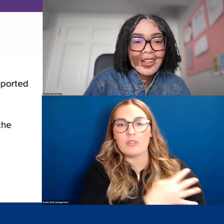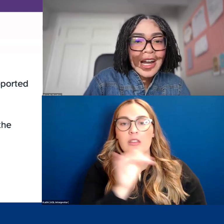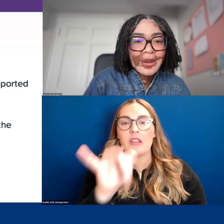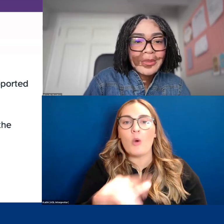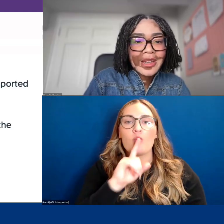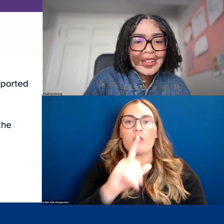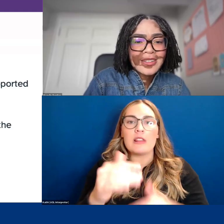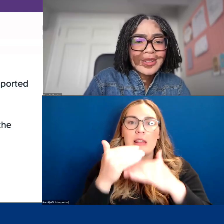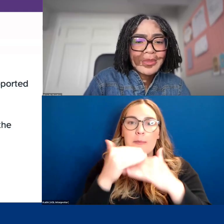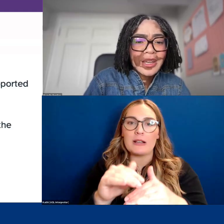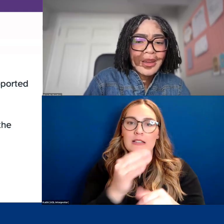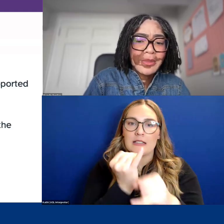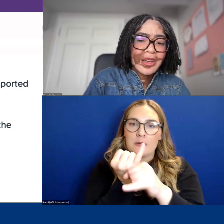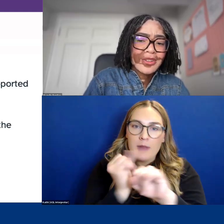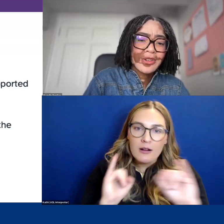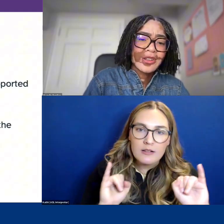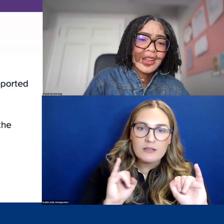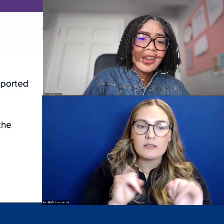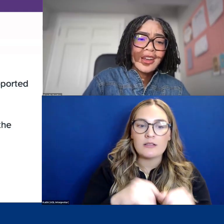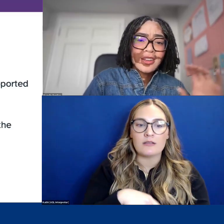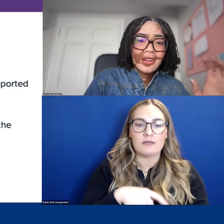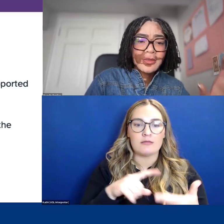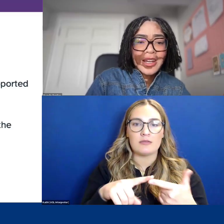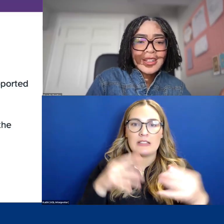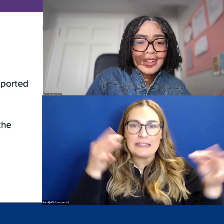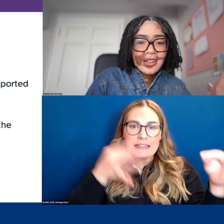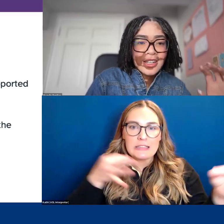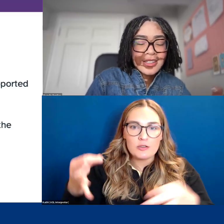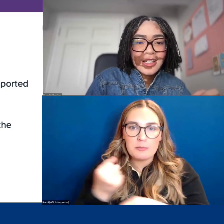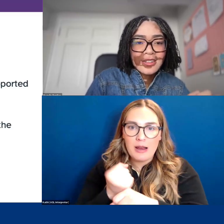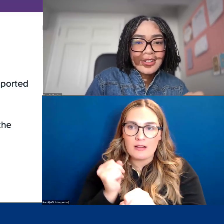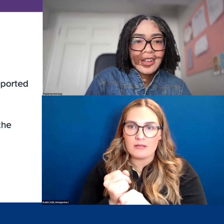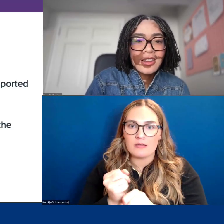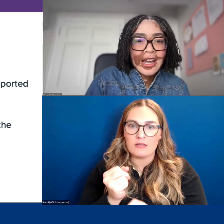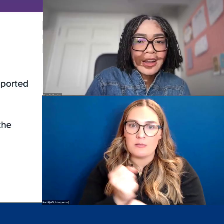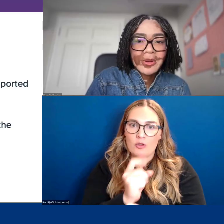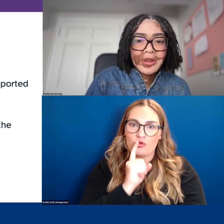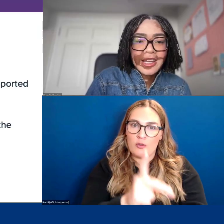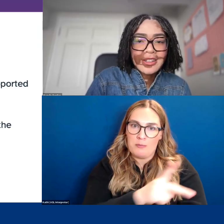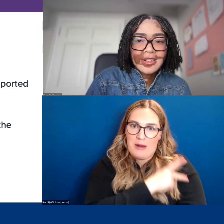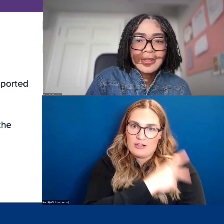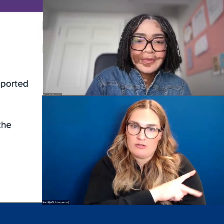autonomy and decision -making and making sure that the patient is centered in that communication.